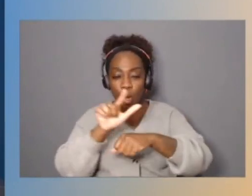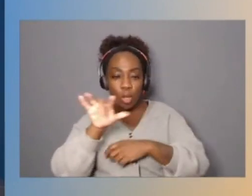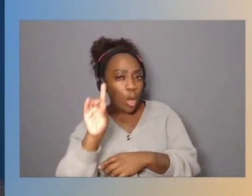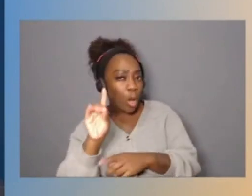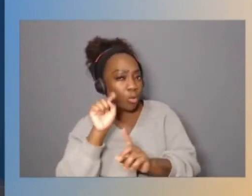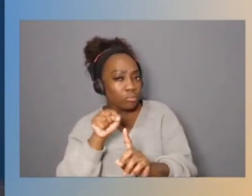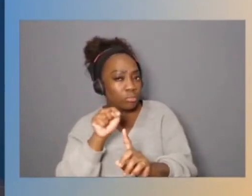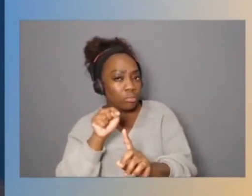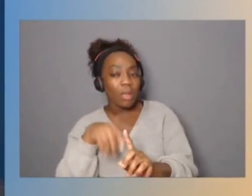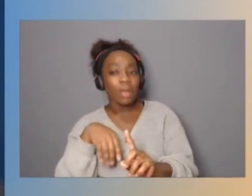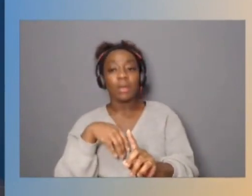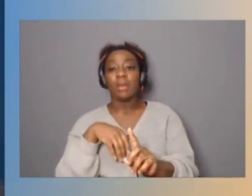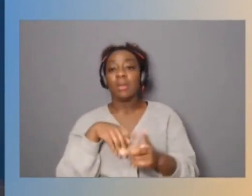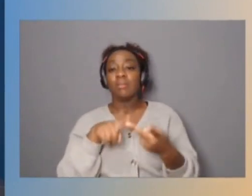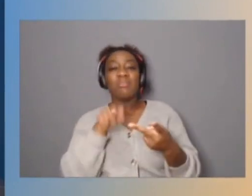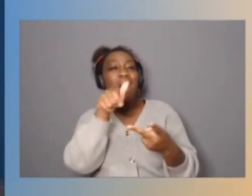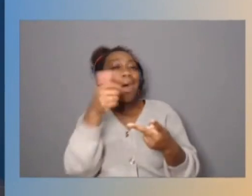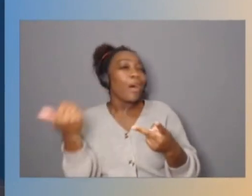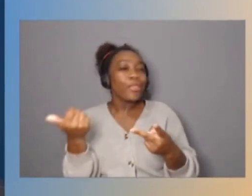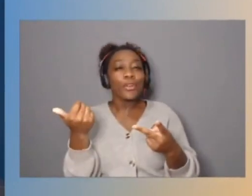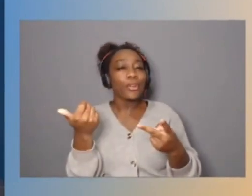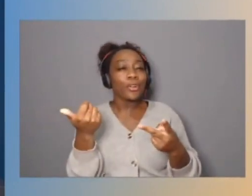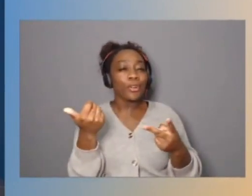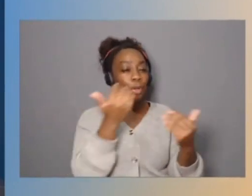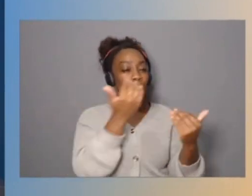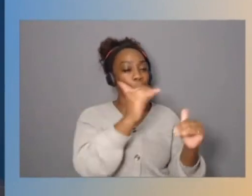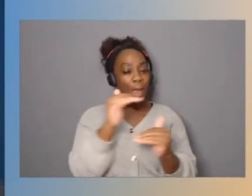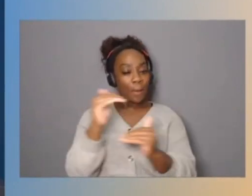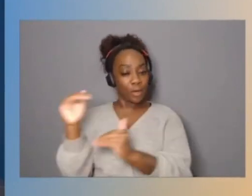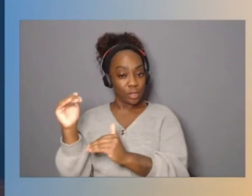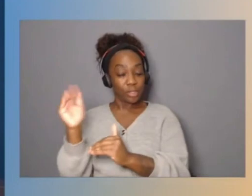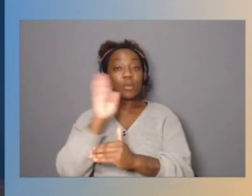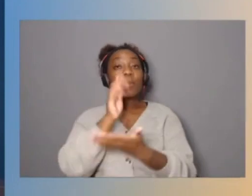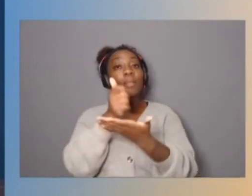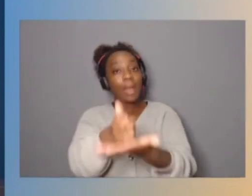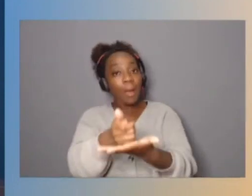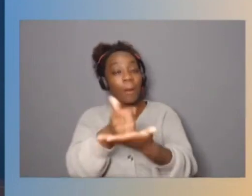And other parameters will help Compute Optimizer give you